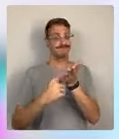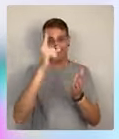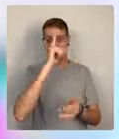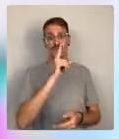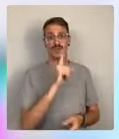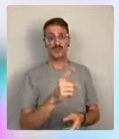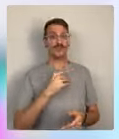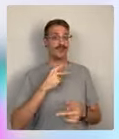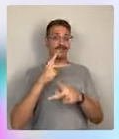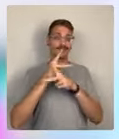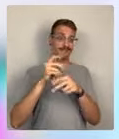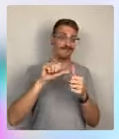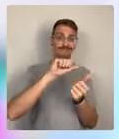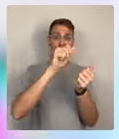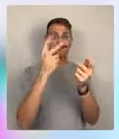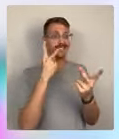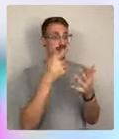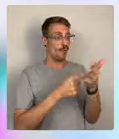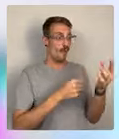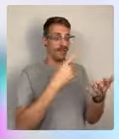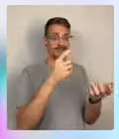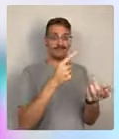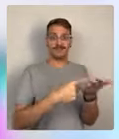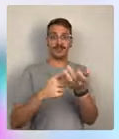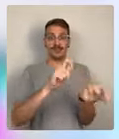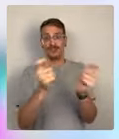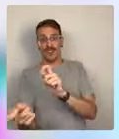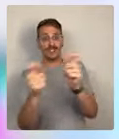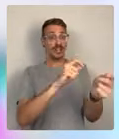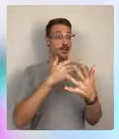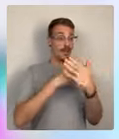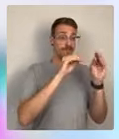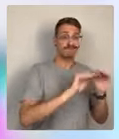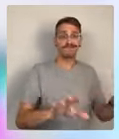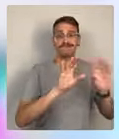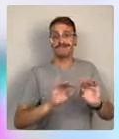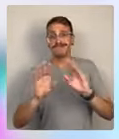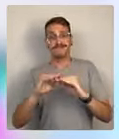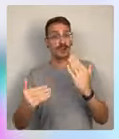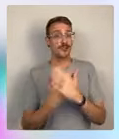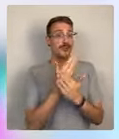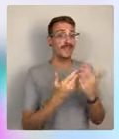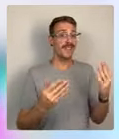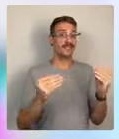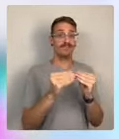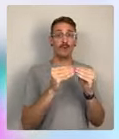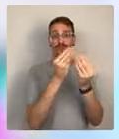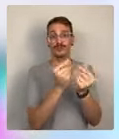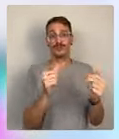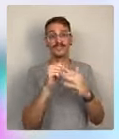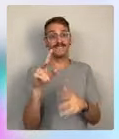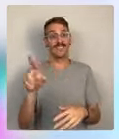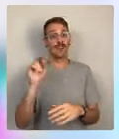and I think it's one that we should keep going, and we should keep evolving this discussion as we make more things and more solutions